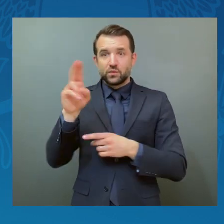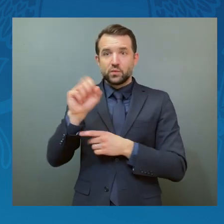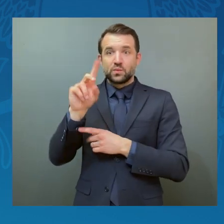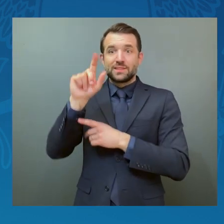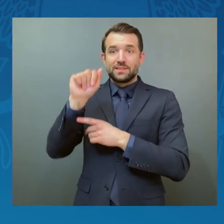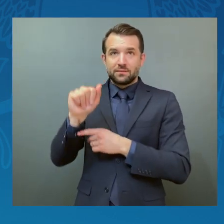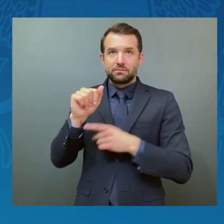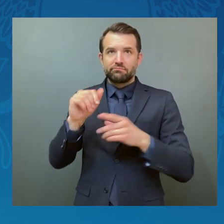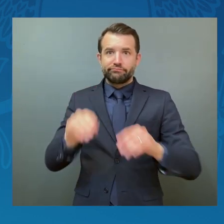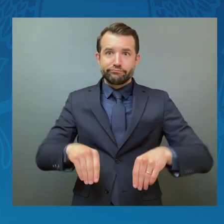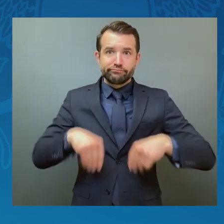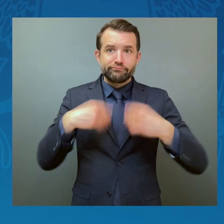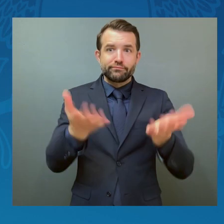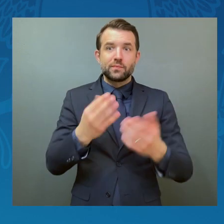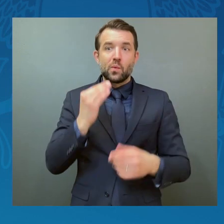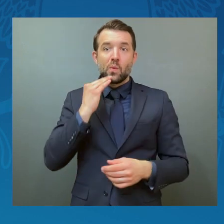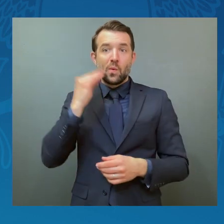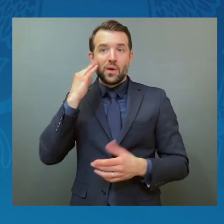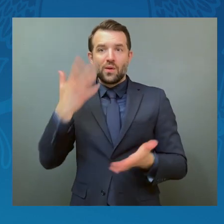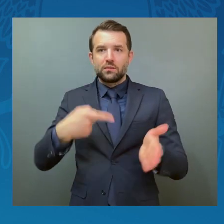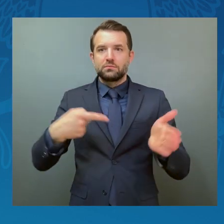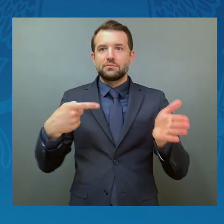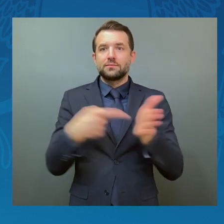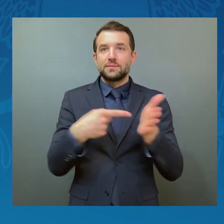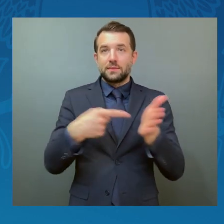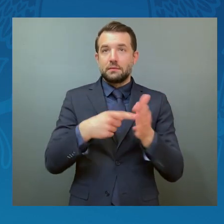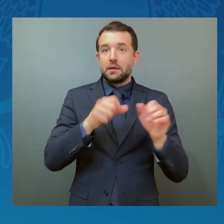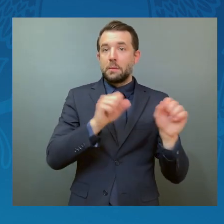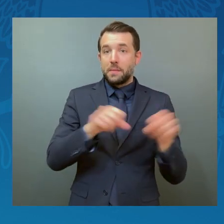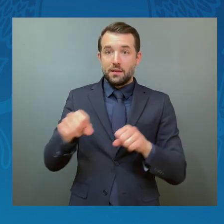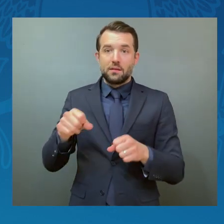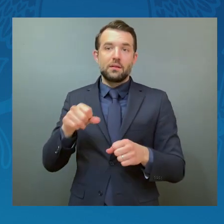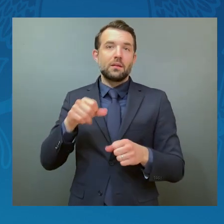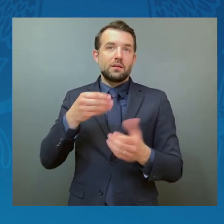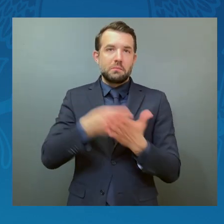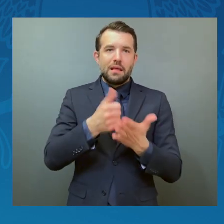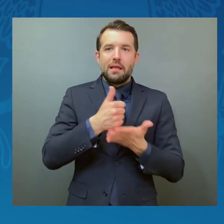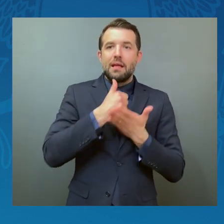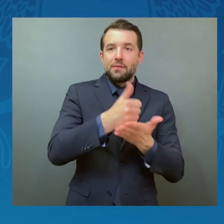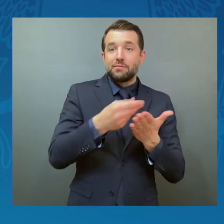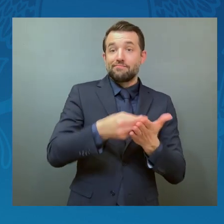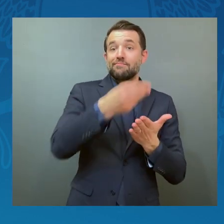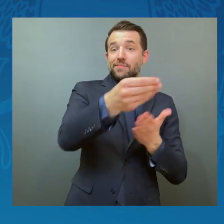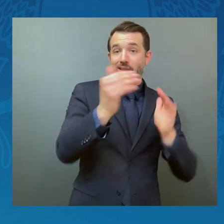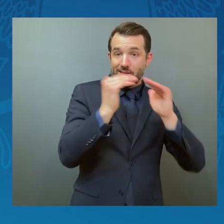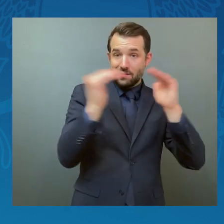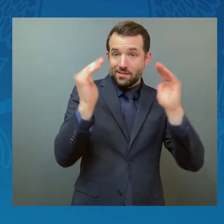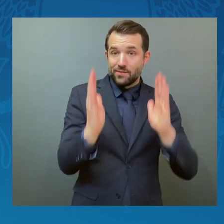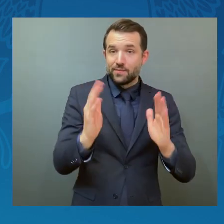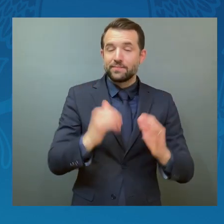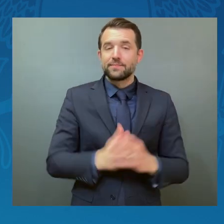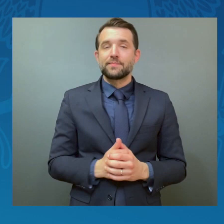to affordable financing for the purchase of a home. Under our rural housing service,